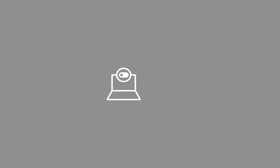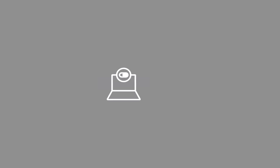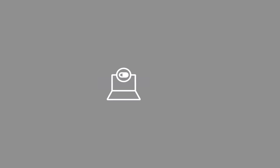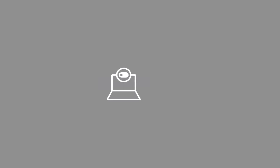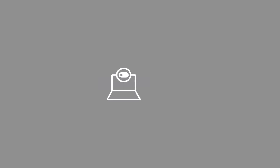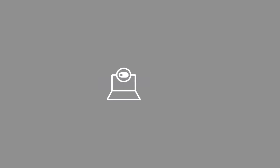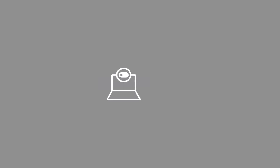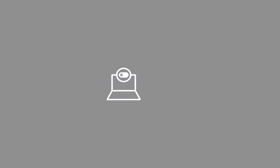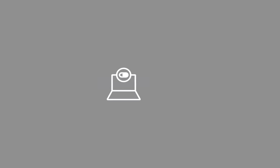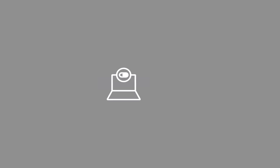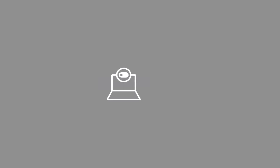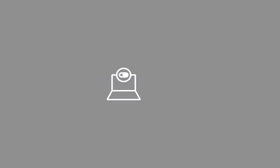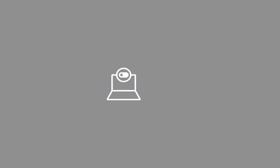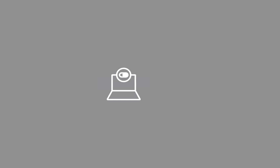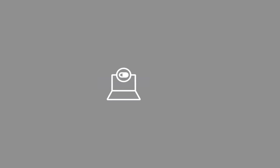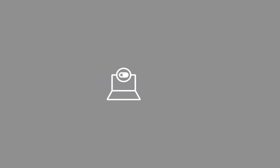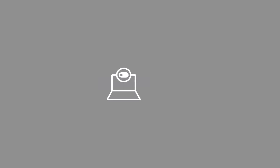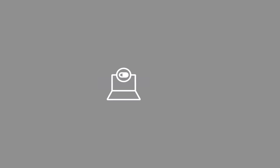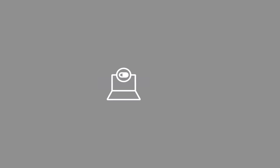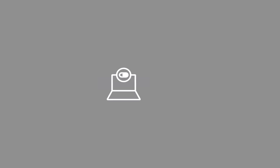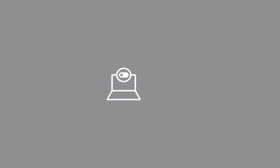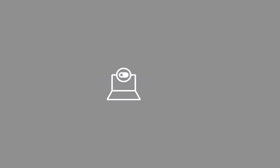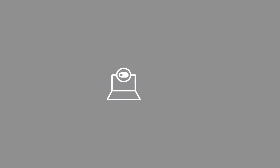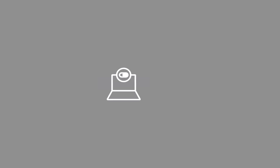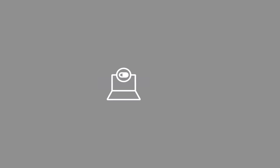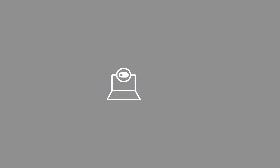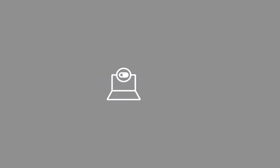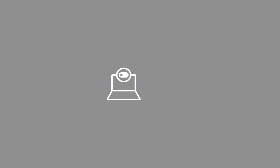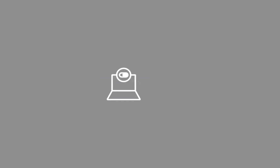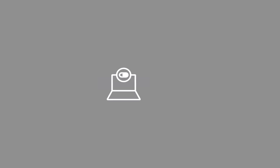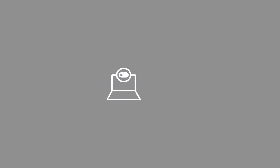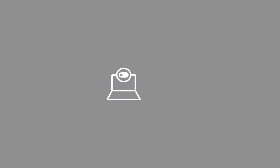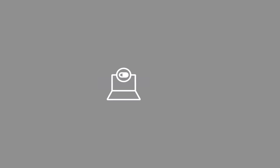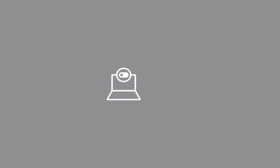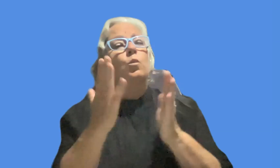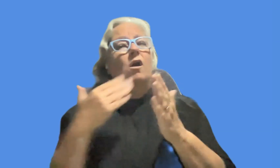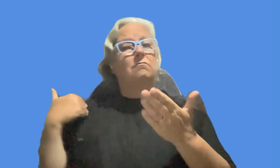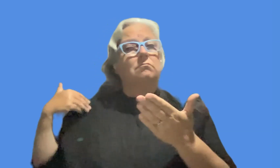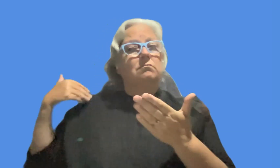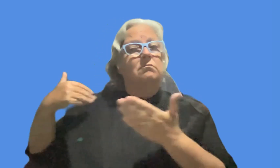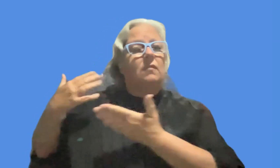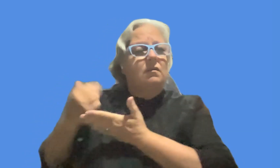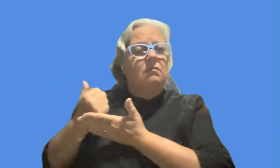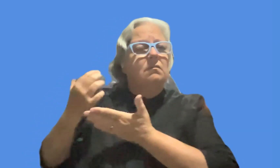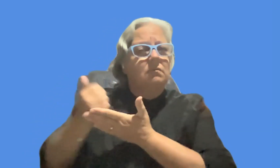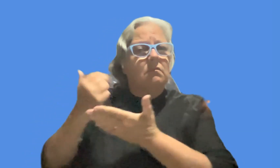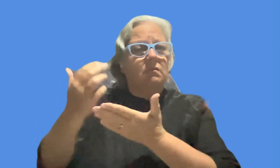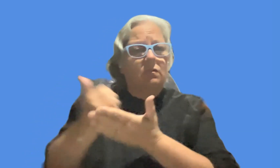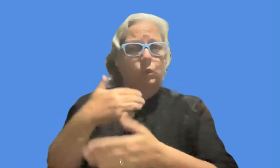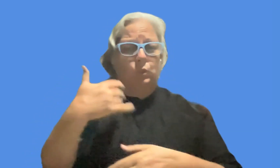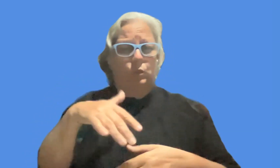and everyone. Thank you. Thank you